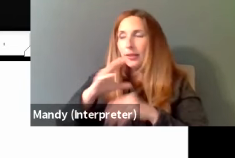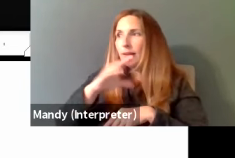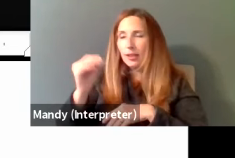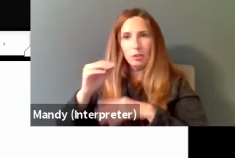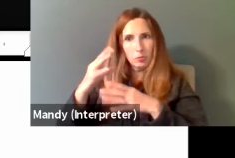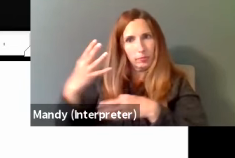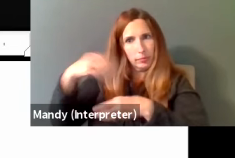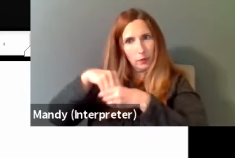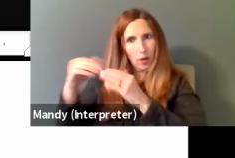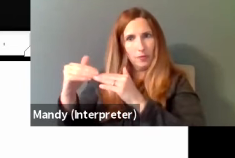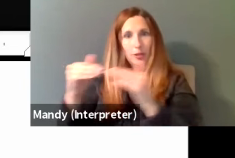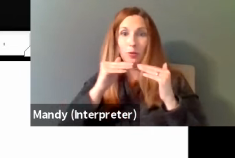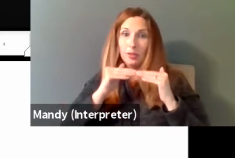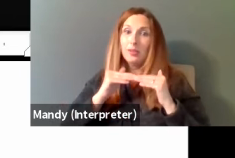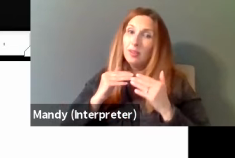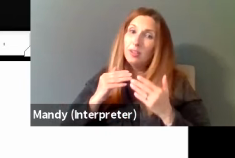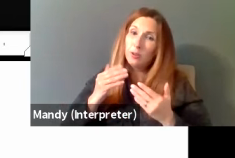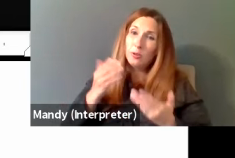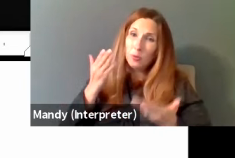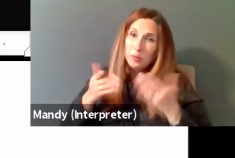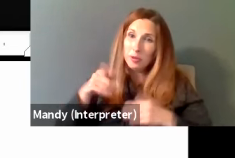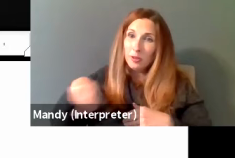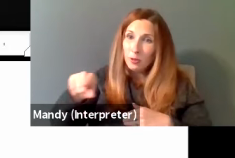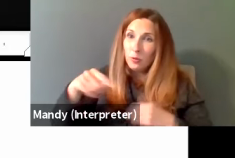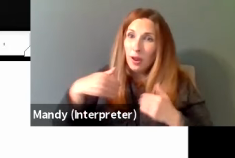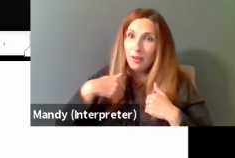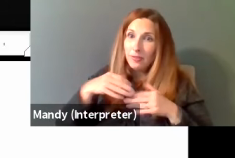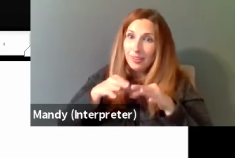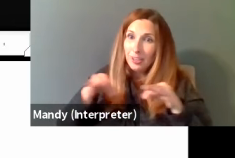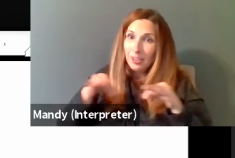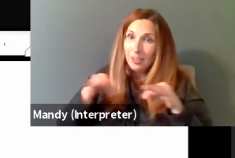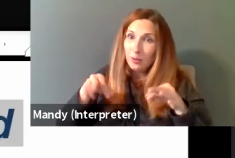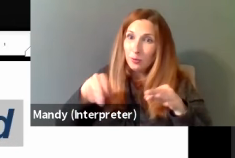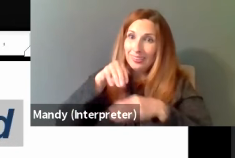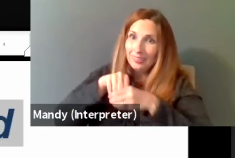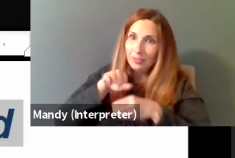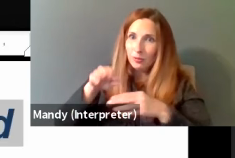So you also might have language needs in your staff and you're going to want to build that into your plan.